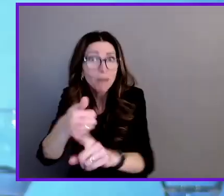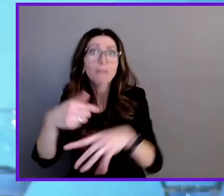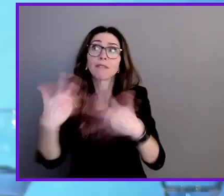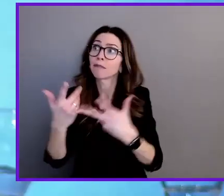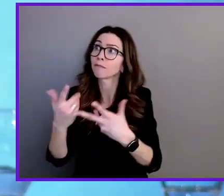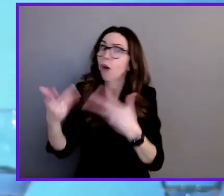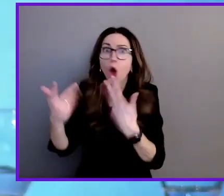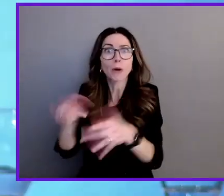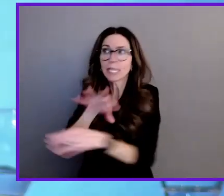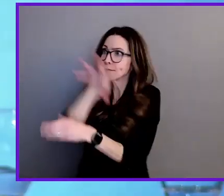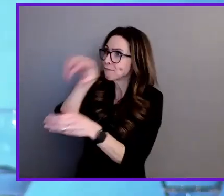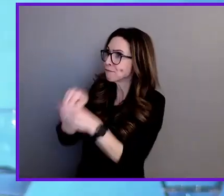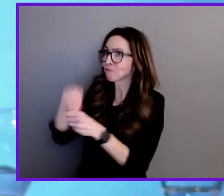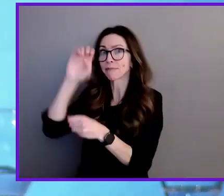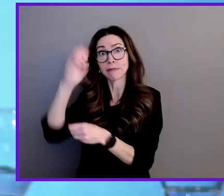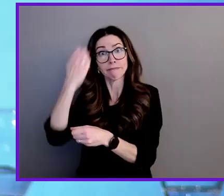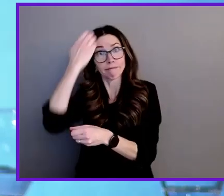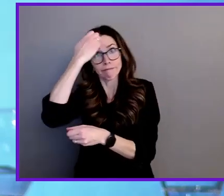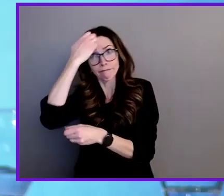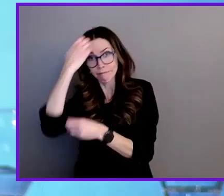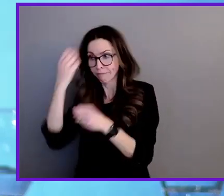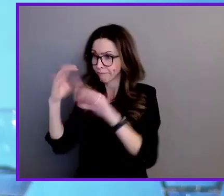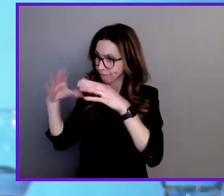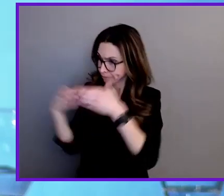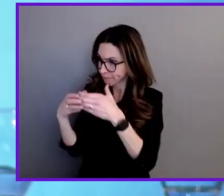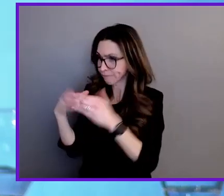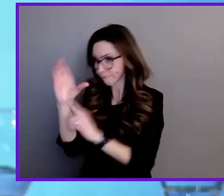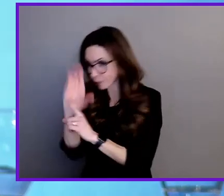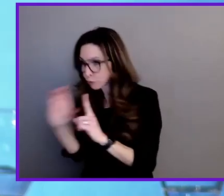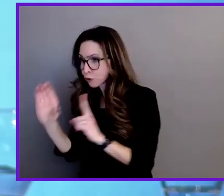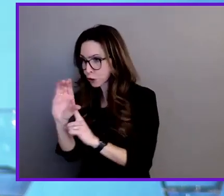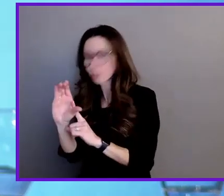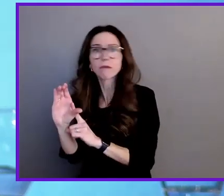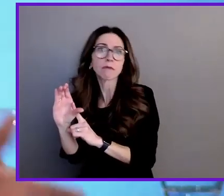But there are people who are excluded, and they are excluded very deliberately.